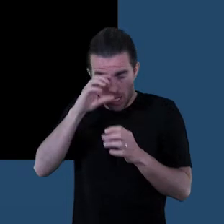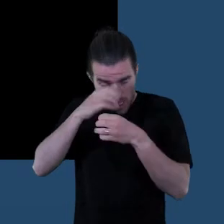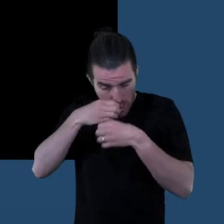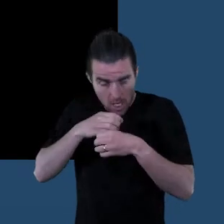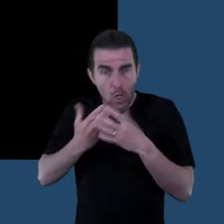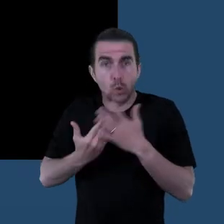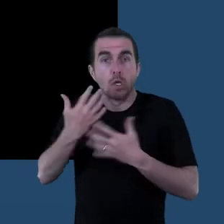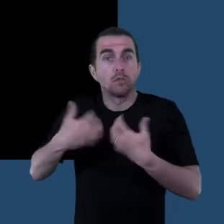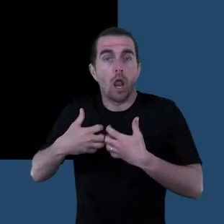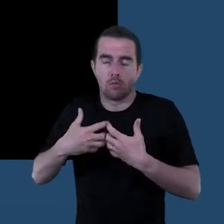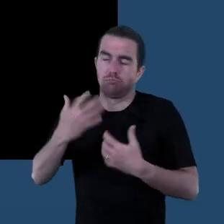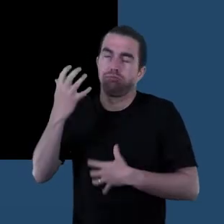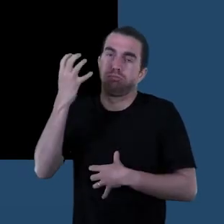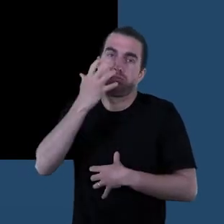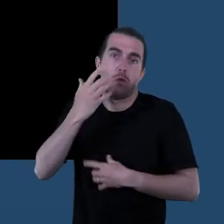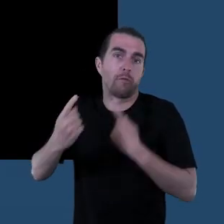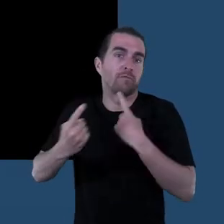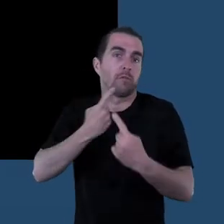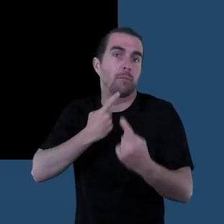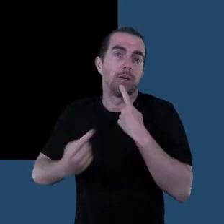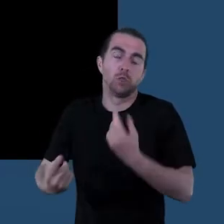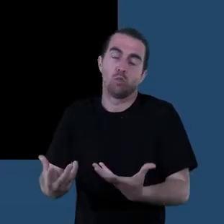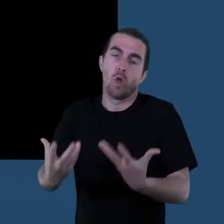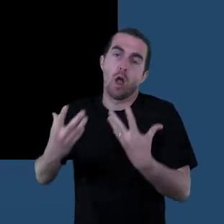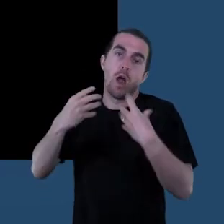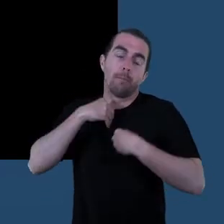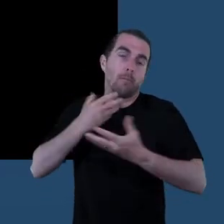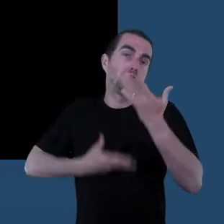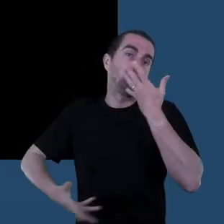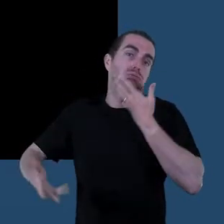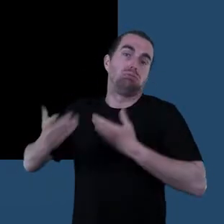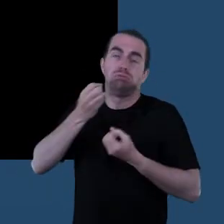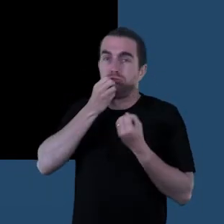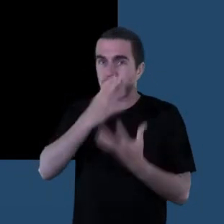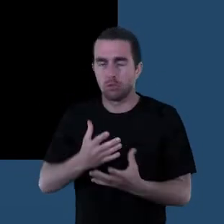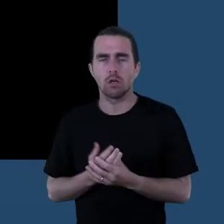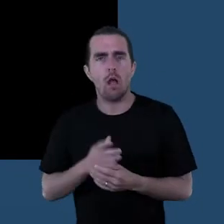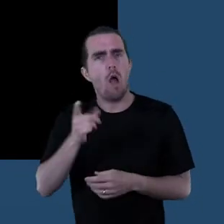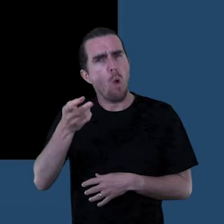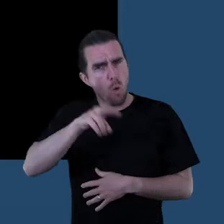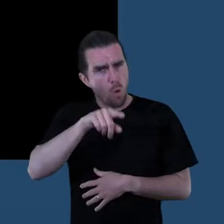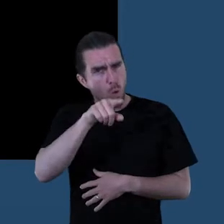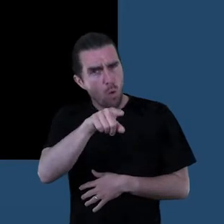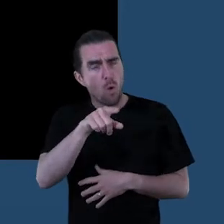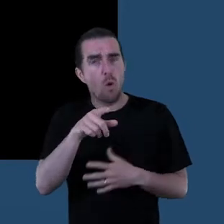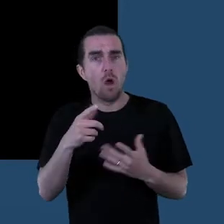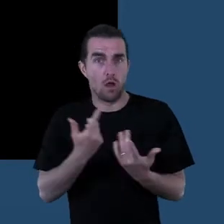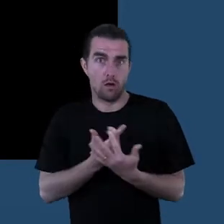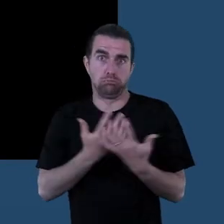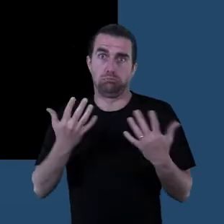just using new technology. Lorraine, I imagine as someone who works with such a variety of things,